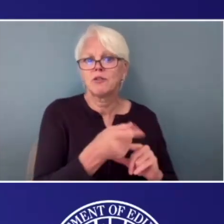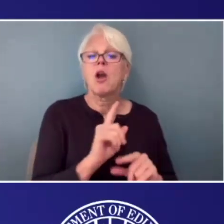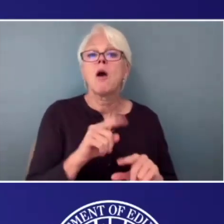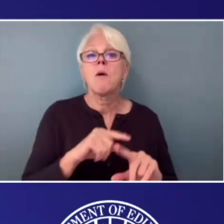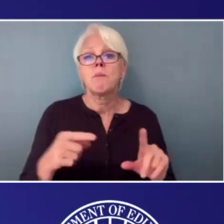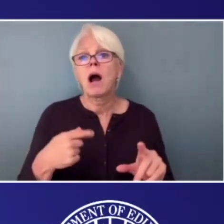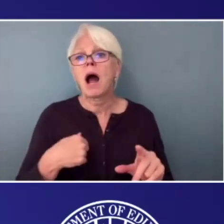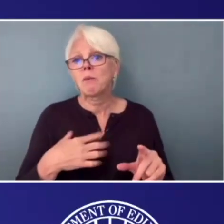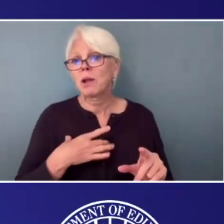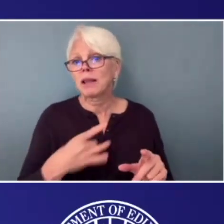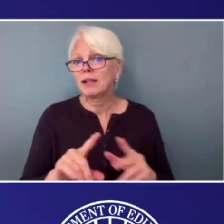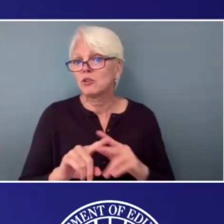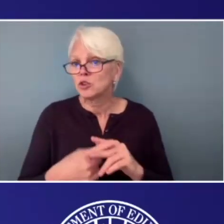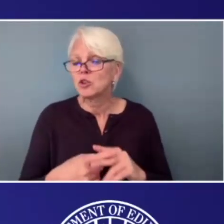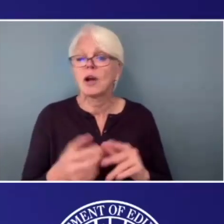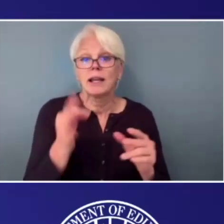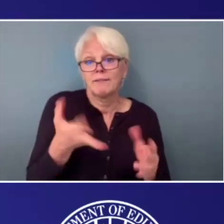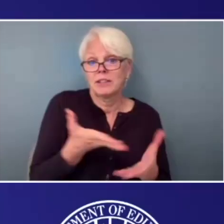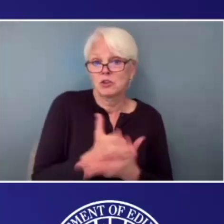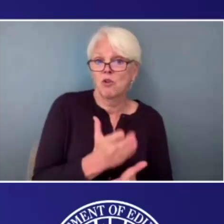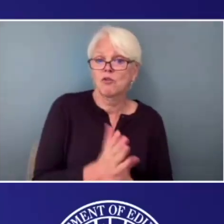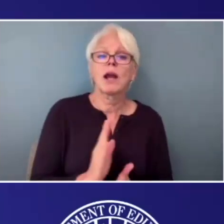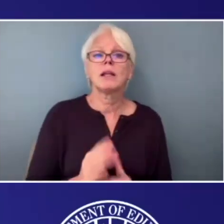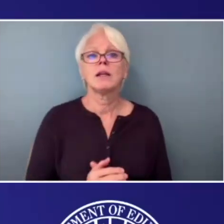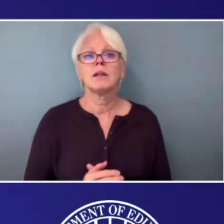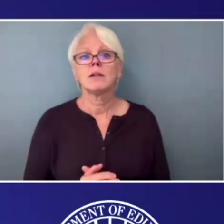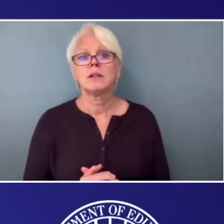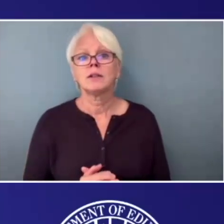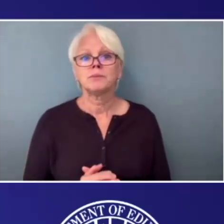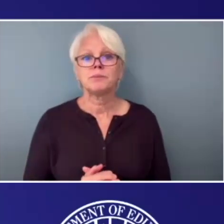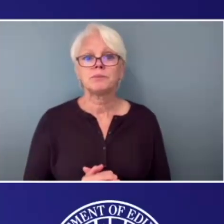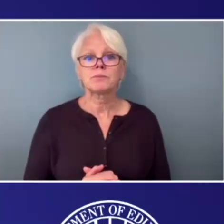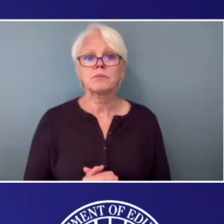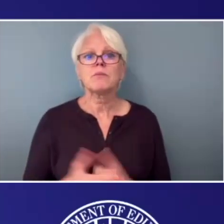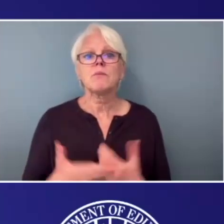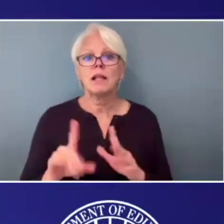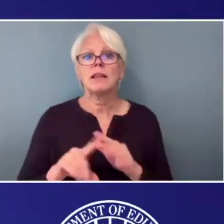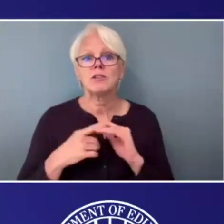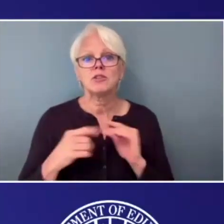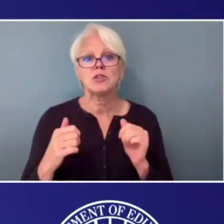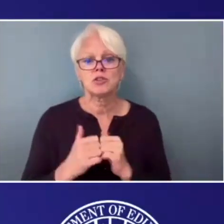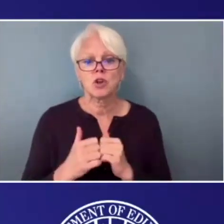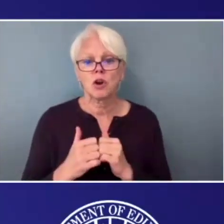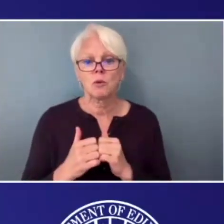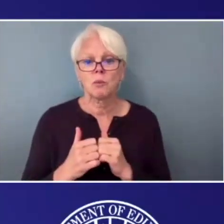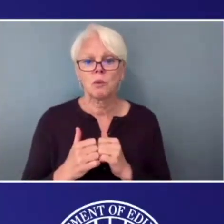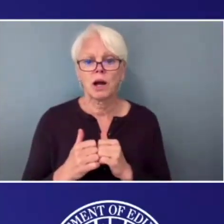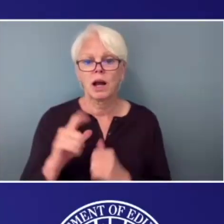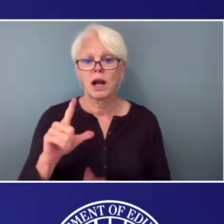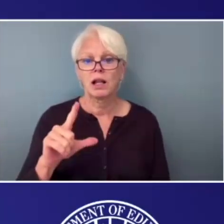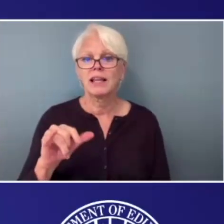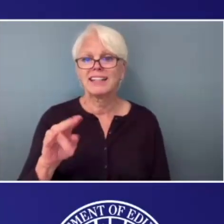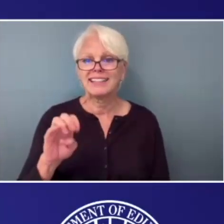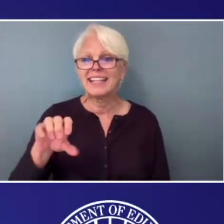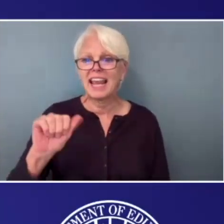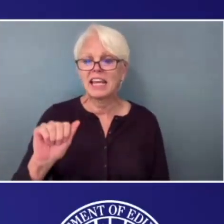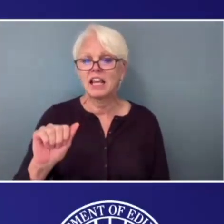if it's okay, let's start with, Linea, can you get the fixed payment change